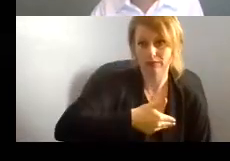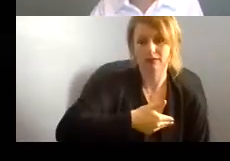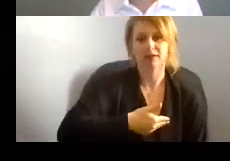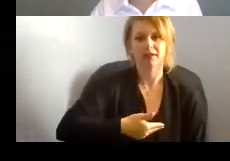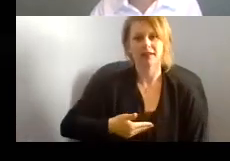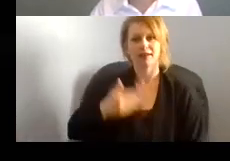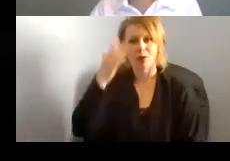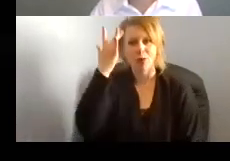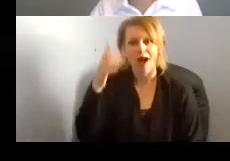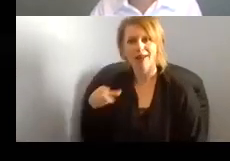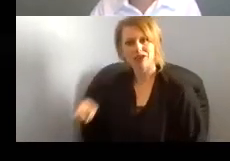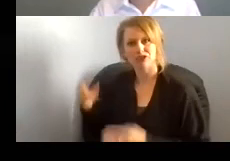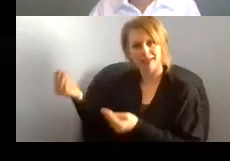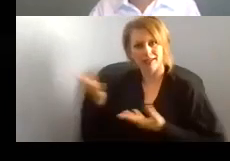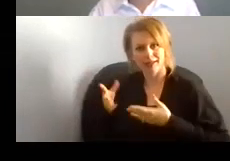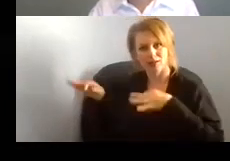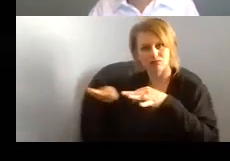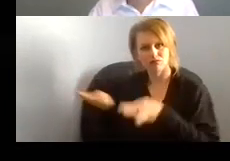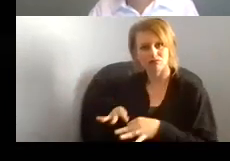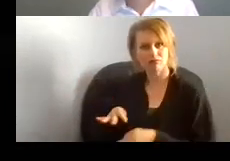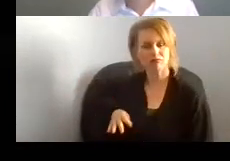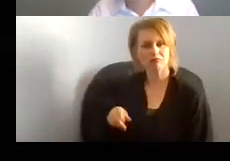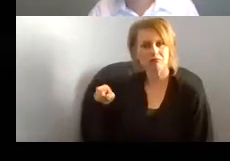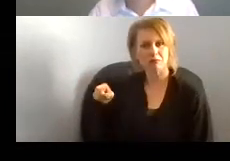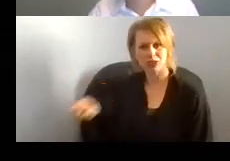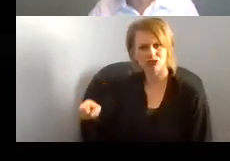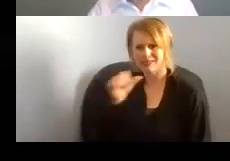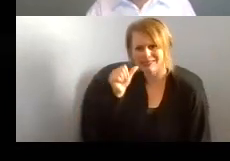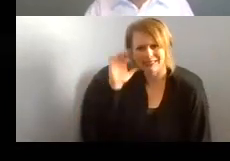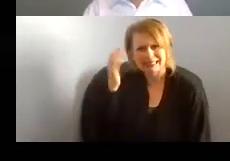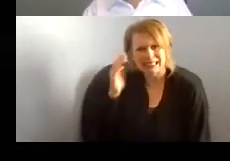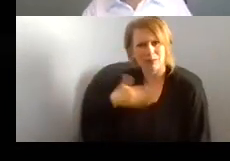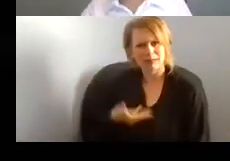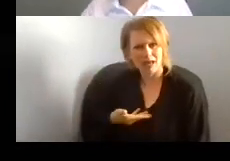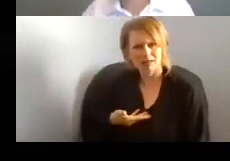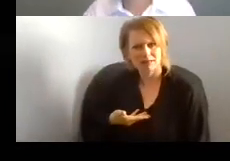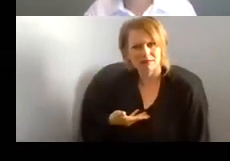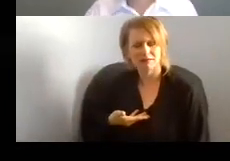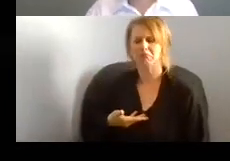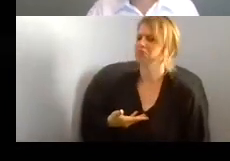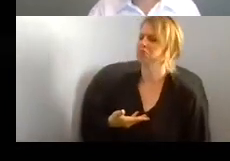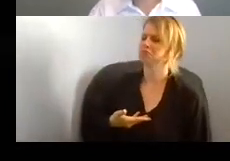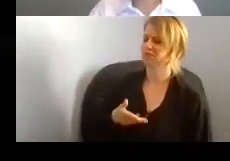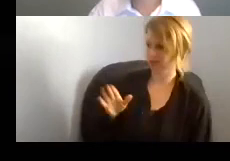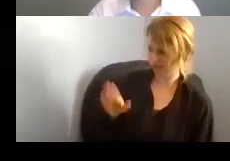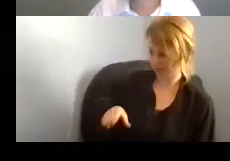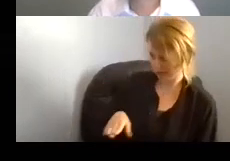an interview that was videotaped, she didn’t look upset. And then I just kind of asked her, have you ever had grief triggers